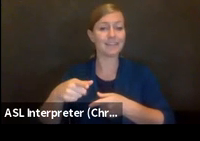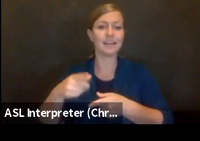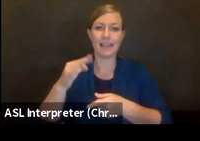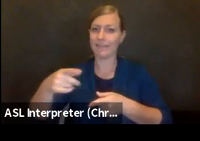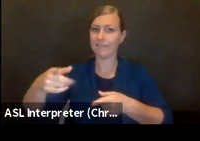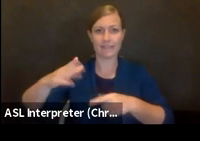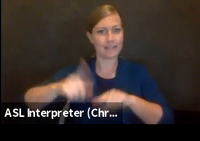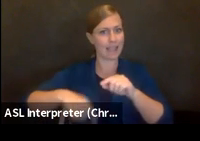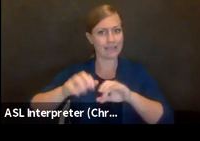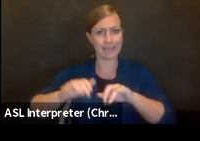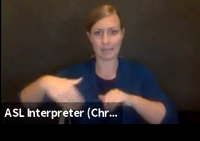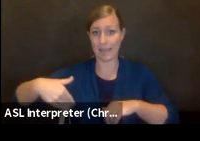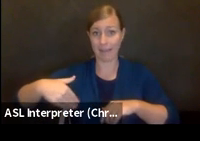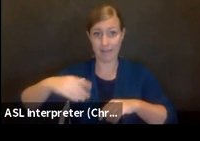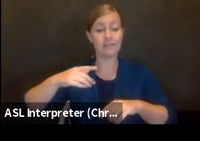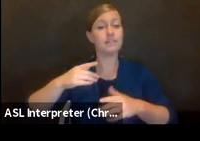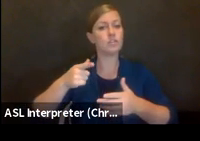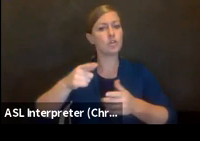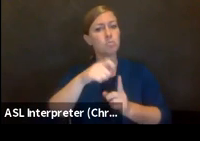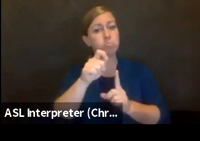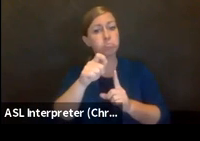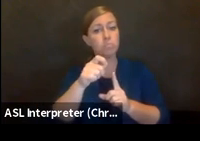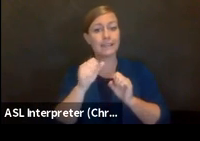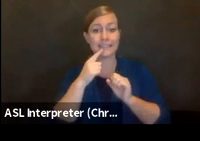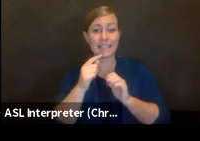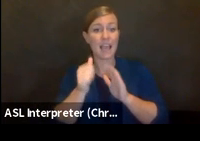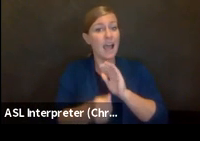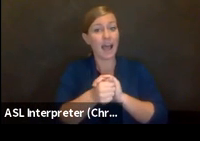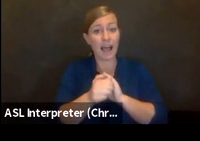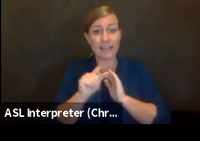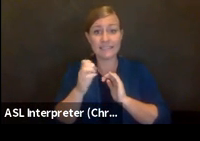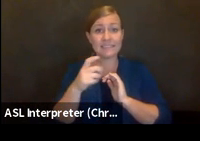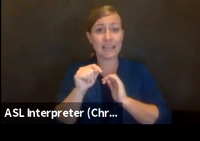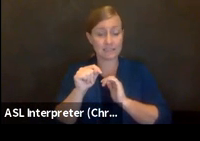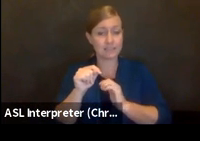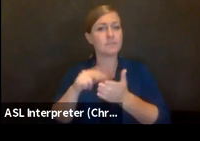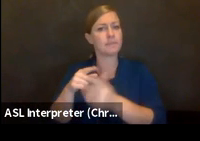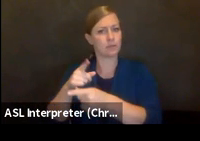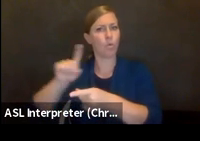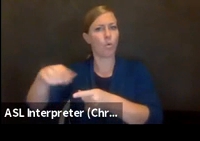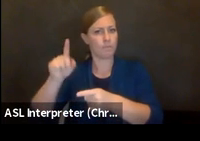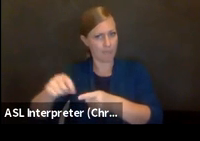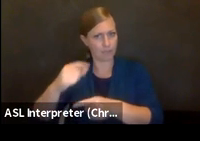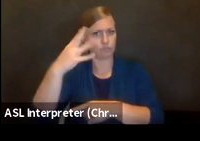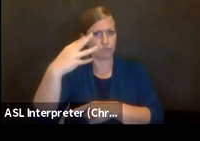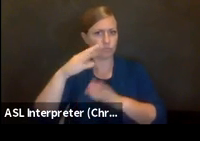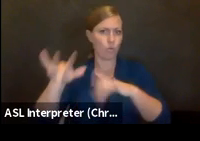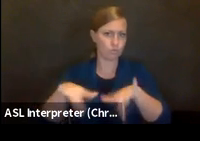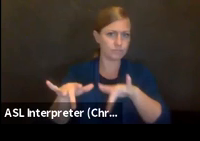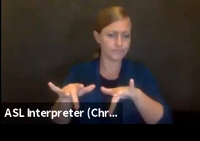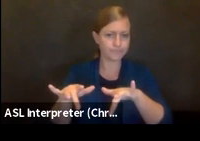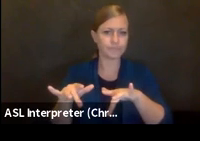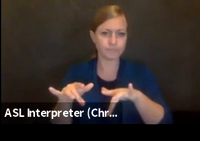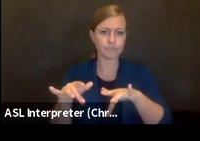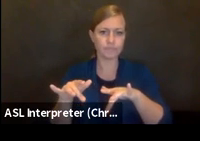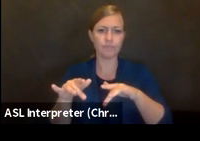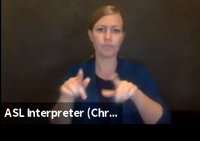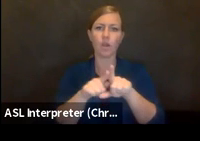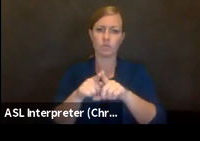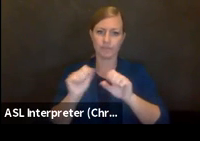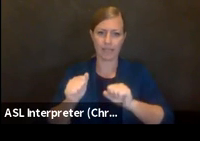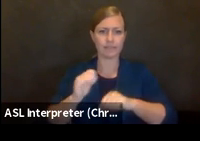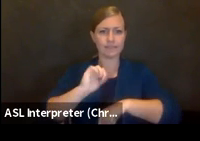ESD 189 - Amy Colburn: Maybe they can, if you hide. You can even hide the text field. So they only have the option to record audio or video and you can also time questions is an option.